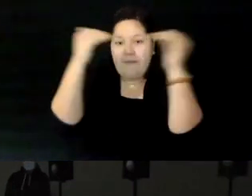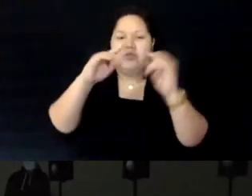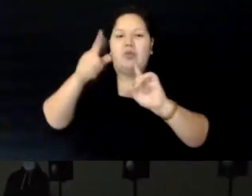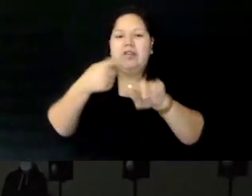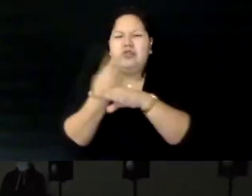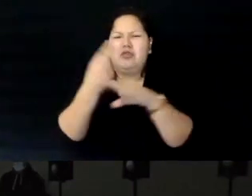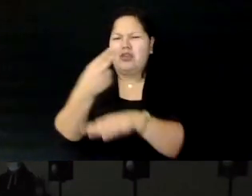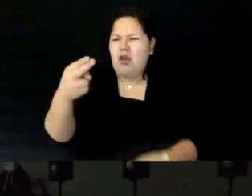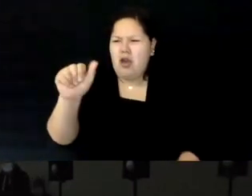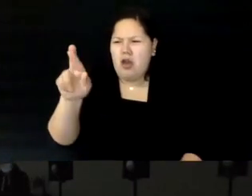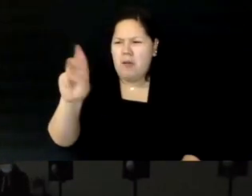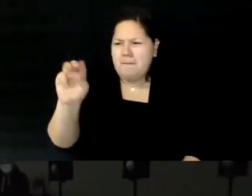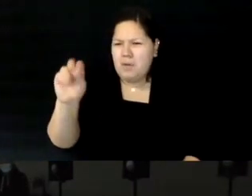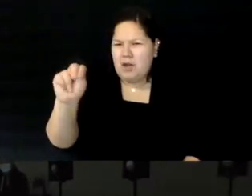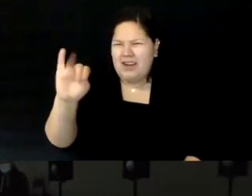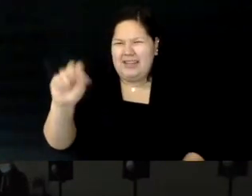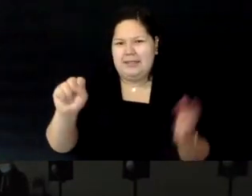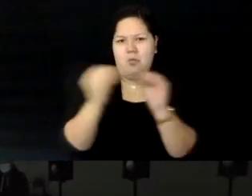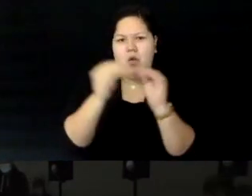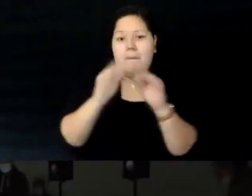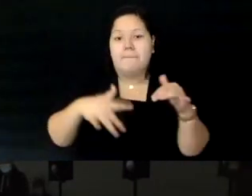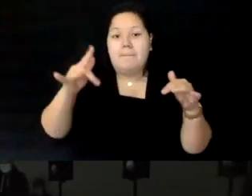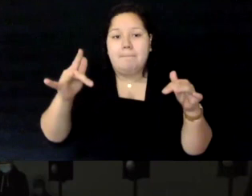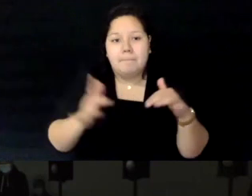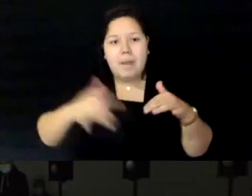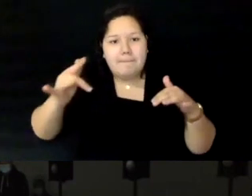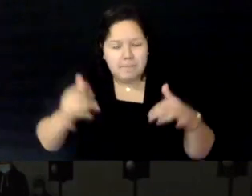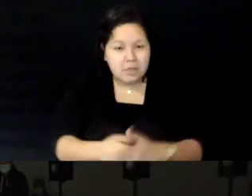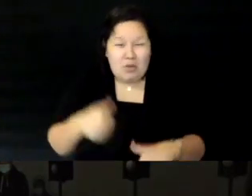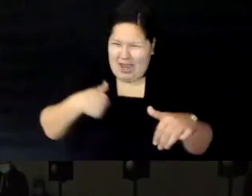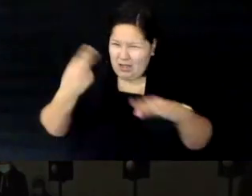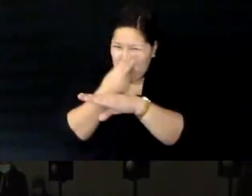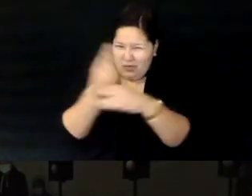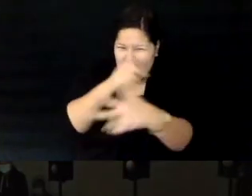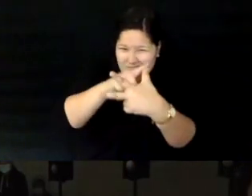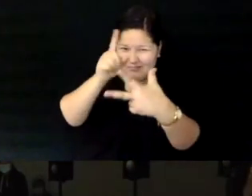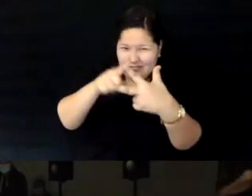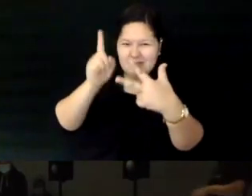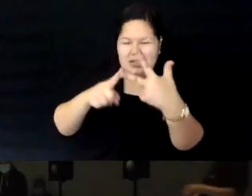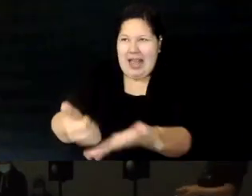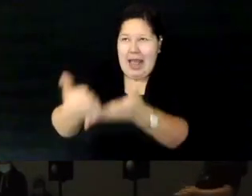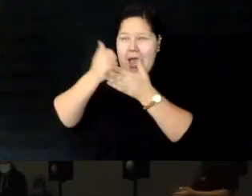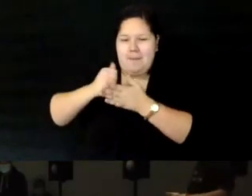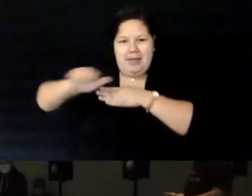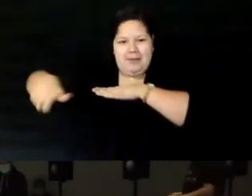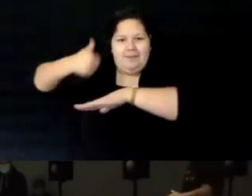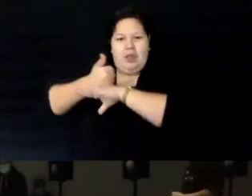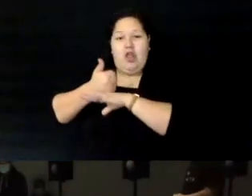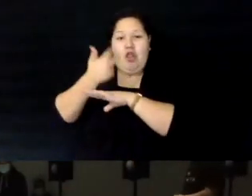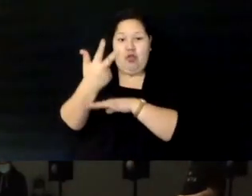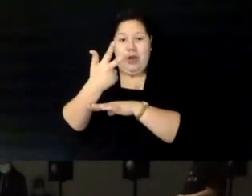used that framework, those three descriptors, as mapping on to the three different worlds of UNION.